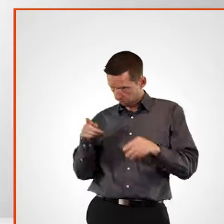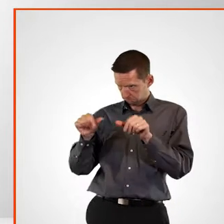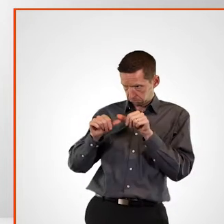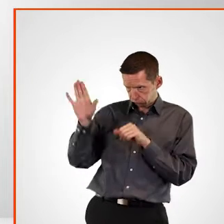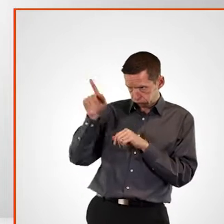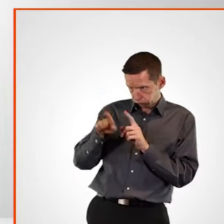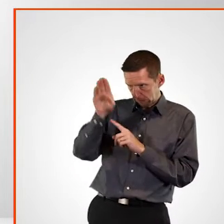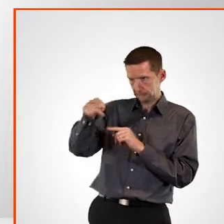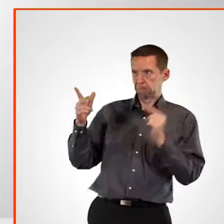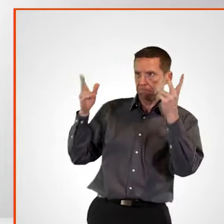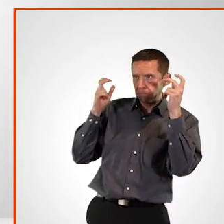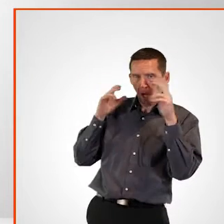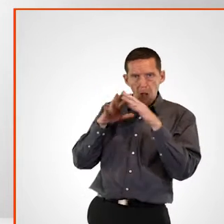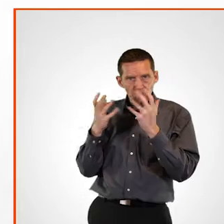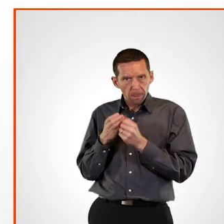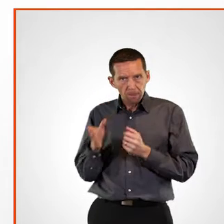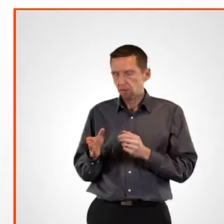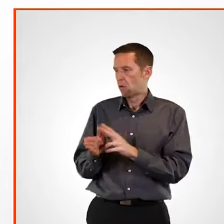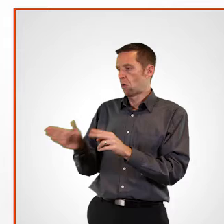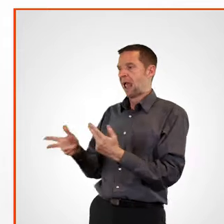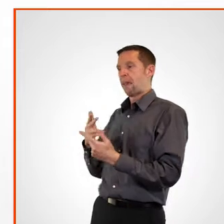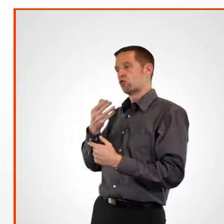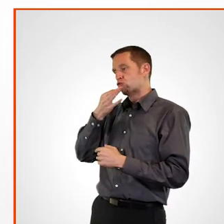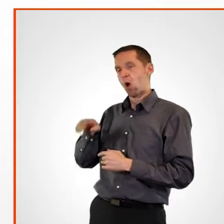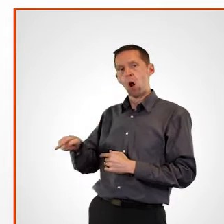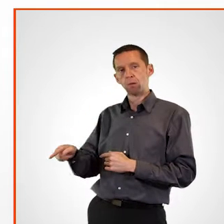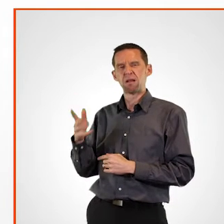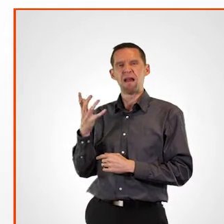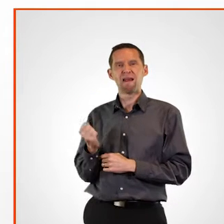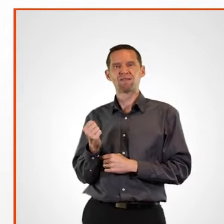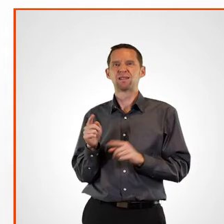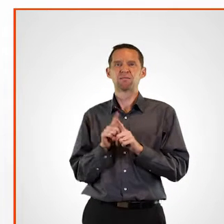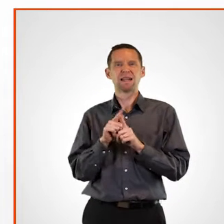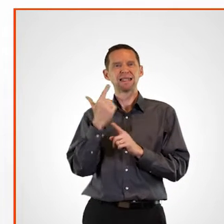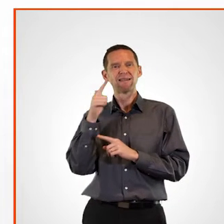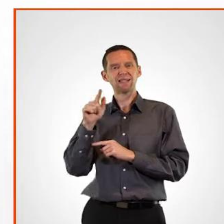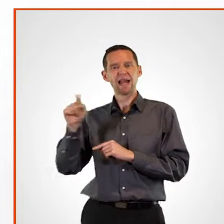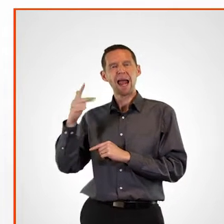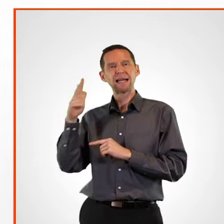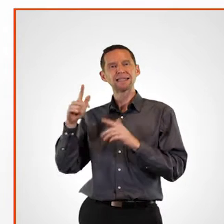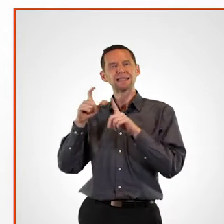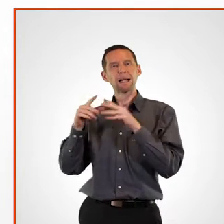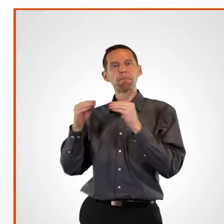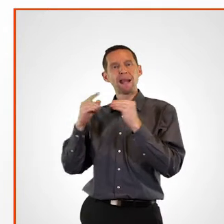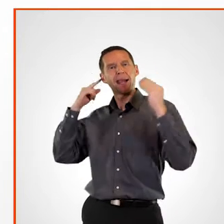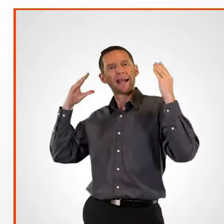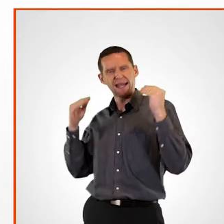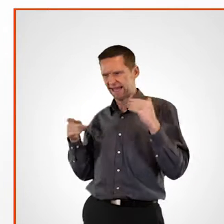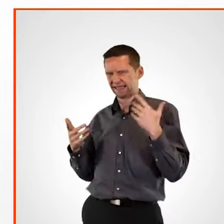This kid is doing marvellously and hearing everything, and this other child who has 70dB, 80dB loss is really struggling."